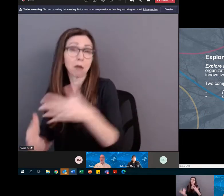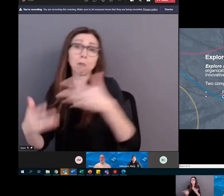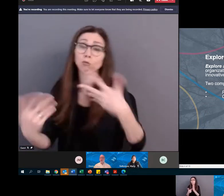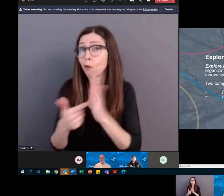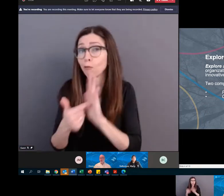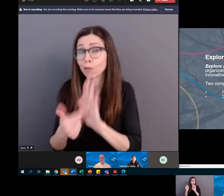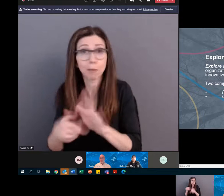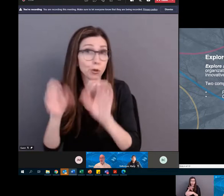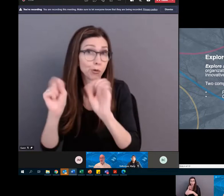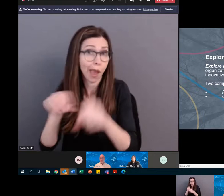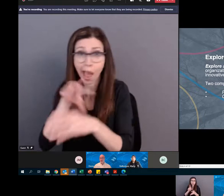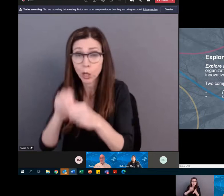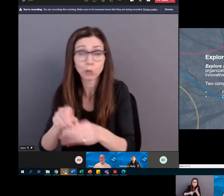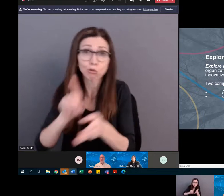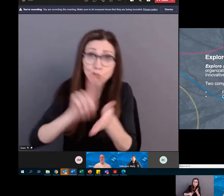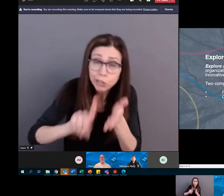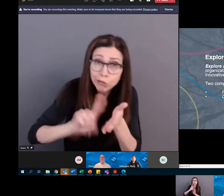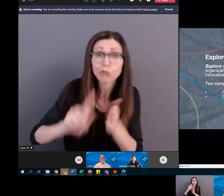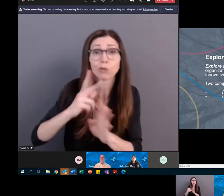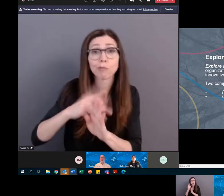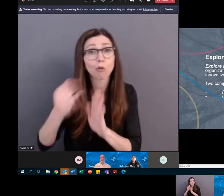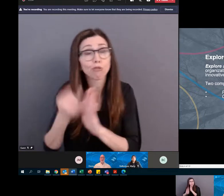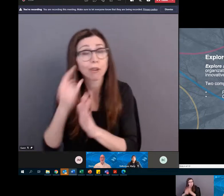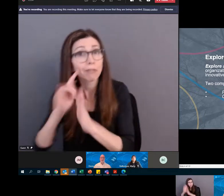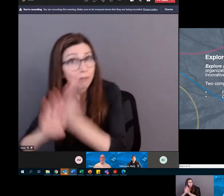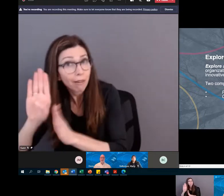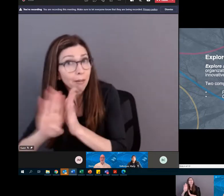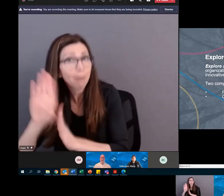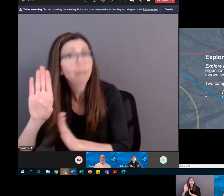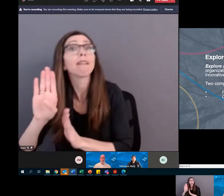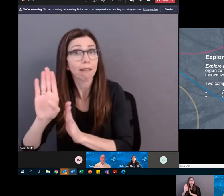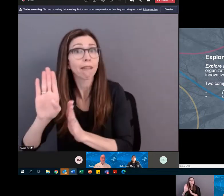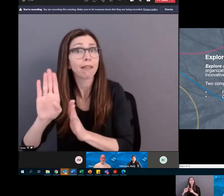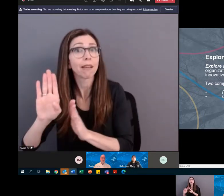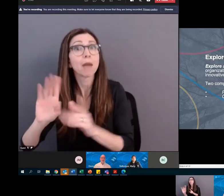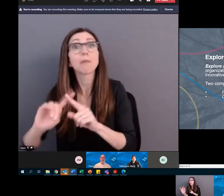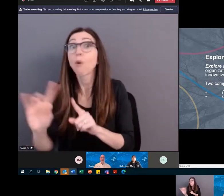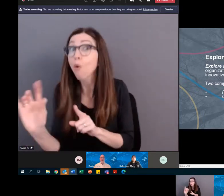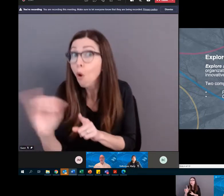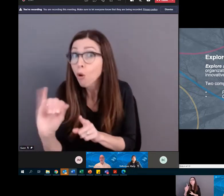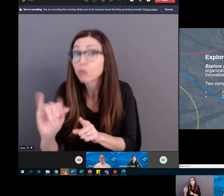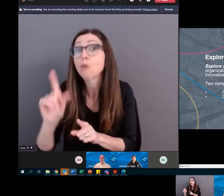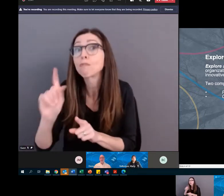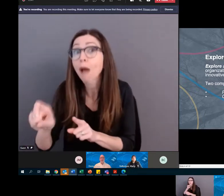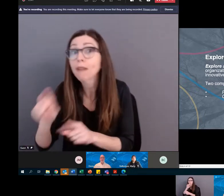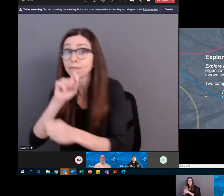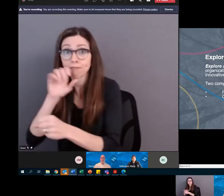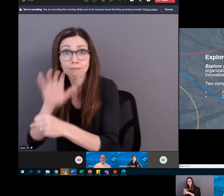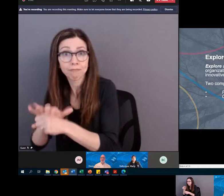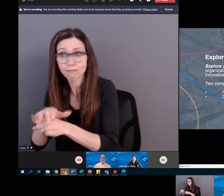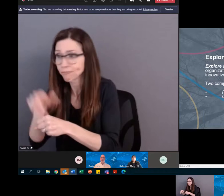creation and project development but must also include a public component including remounts,